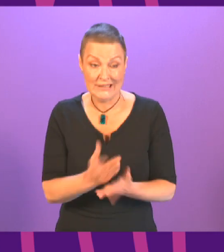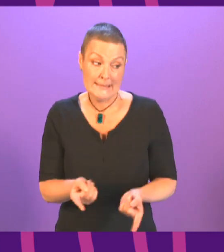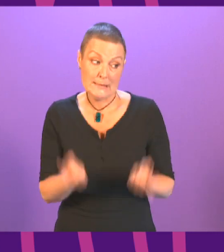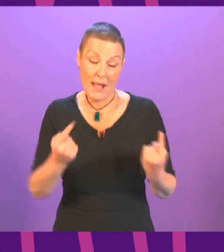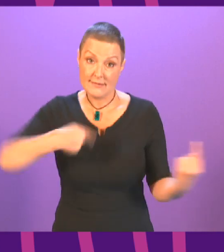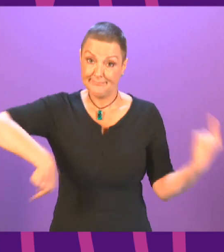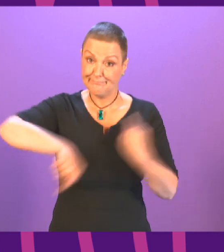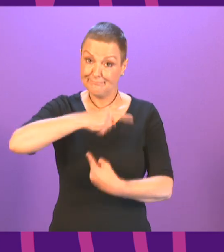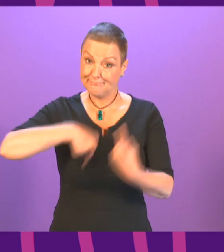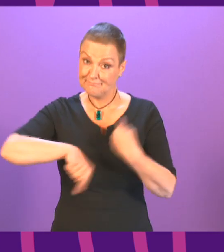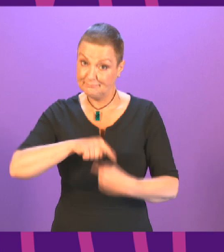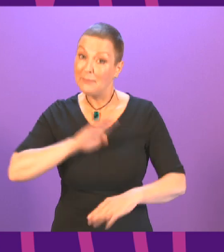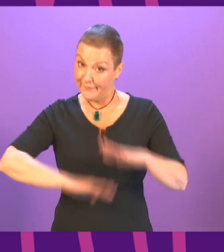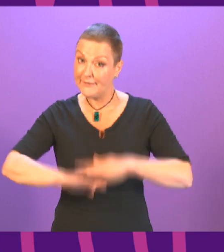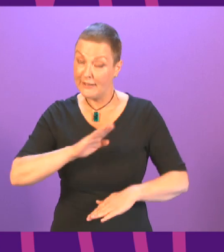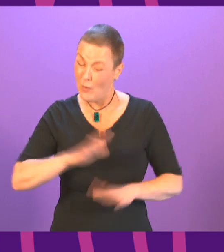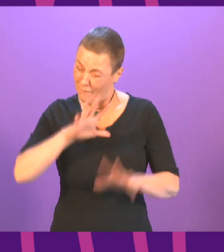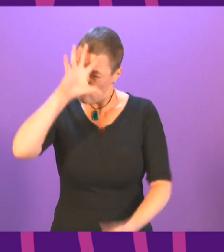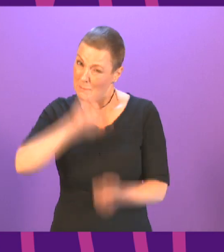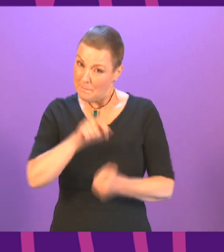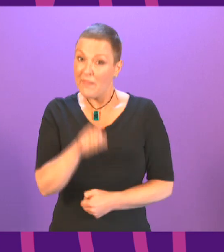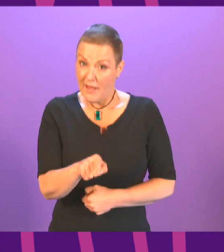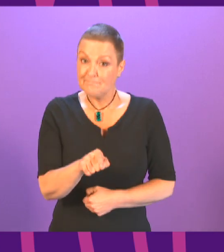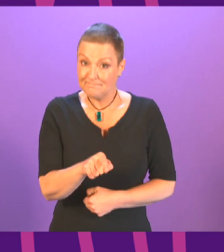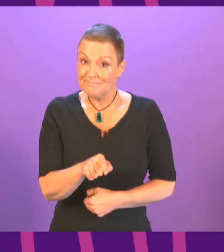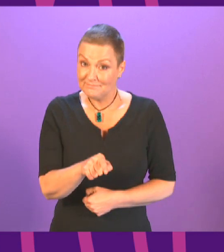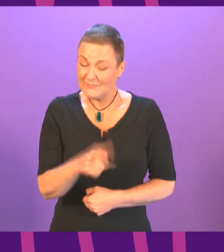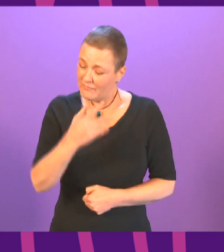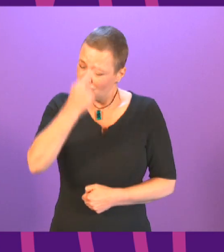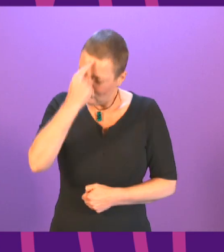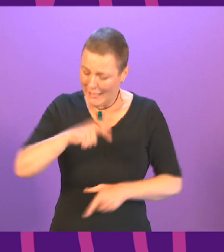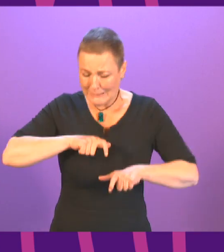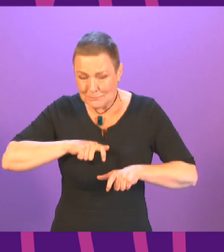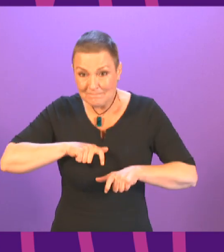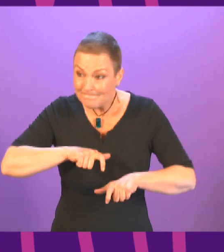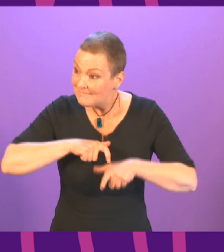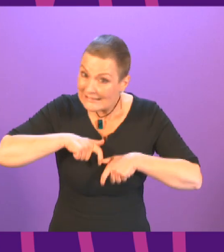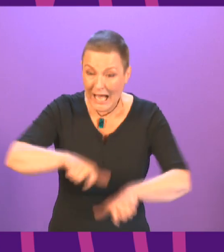comes down to all of us, and all of us must remember that point and continue to help to